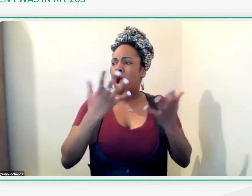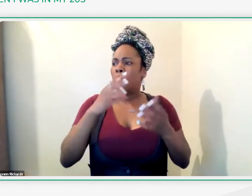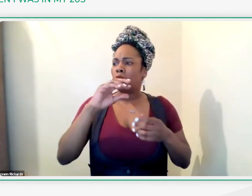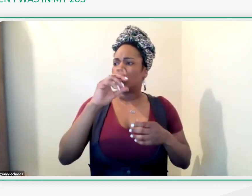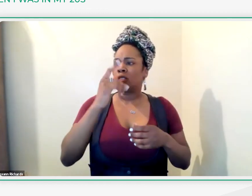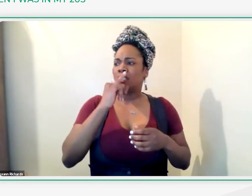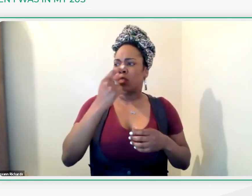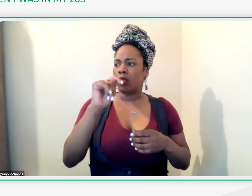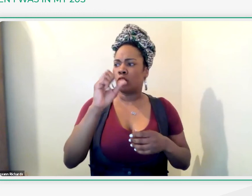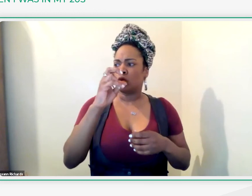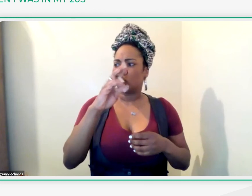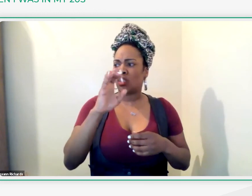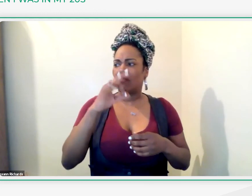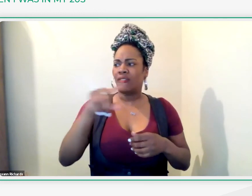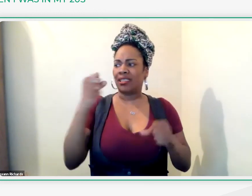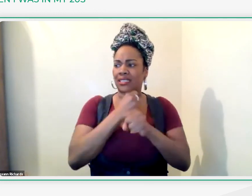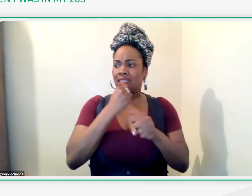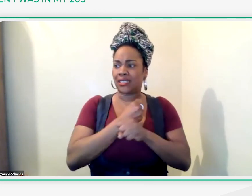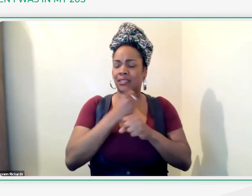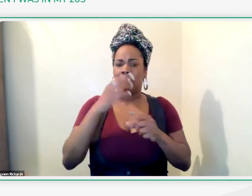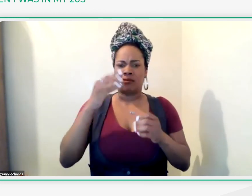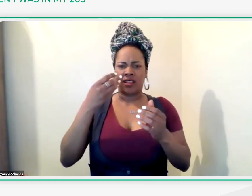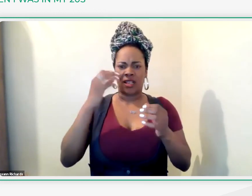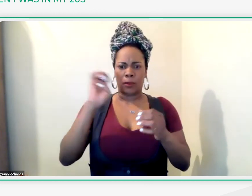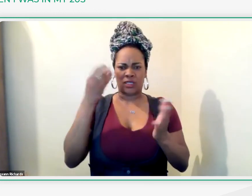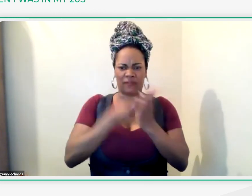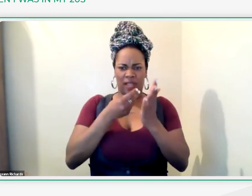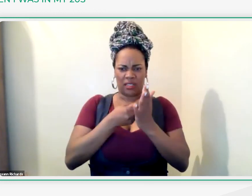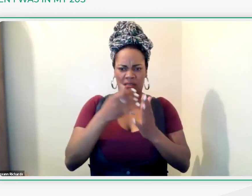They've asked: What is the source of these statistics?